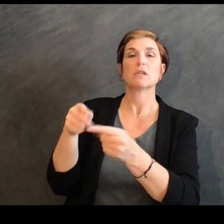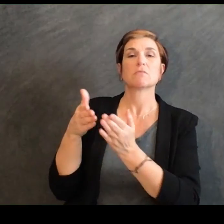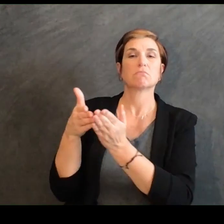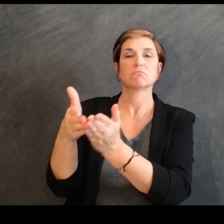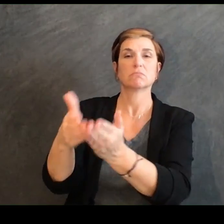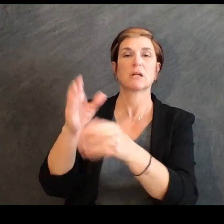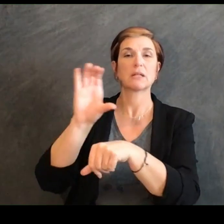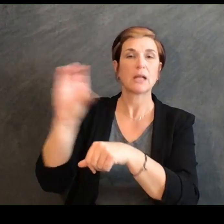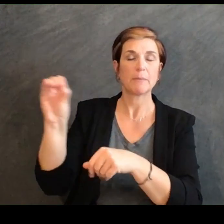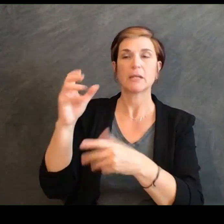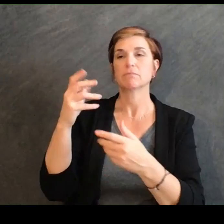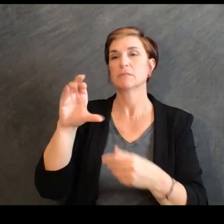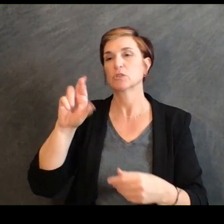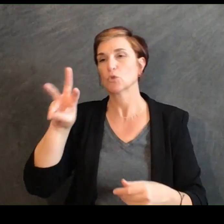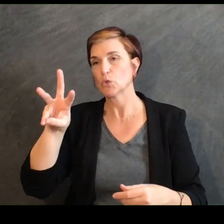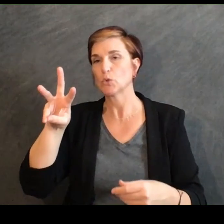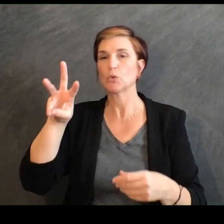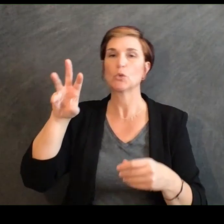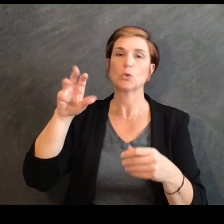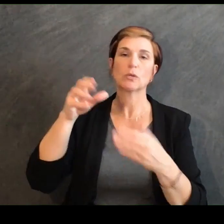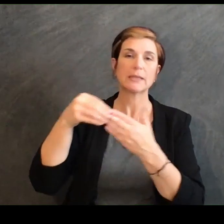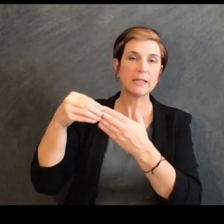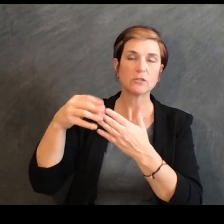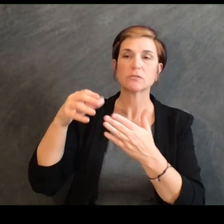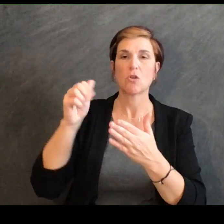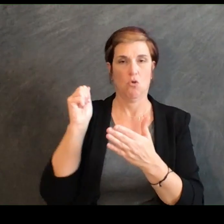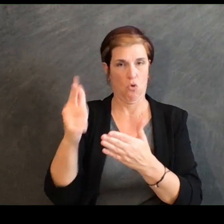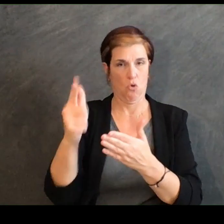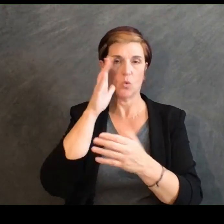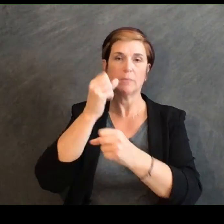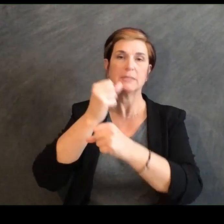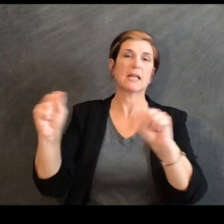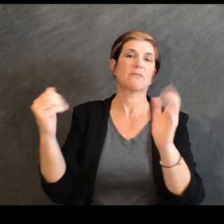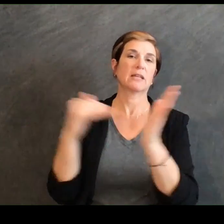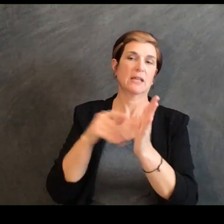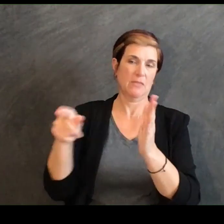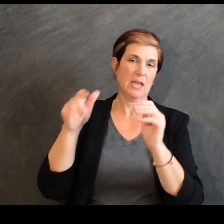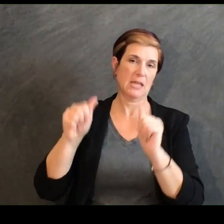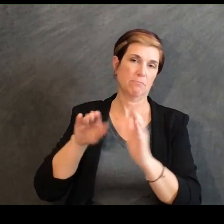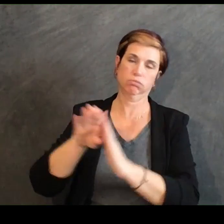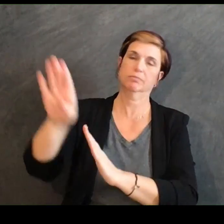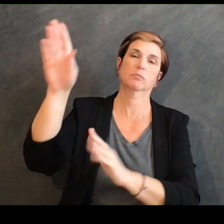the cruise lines are safer than ever before and can prosper for many years to come